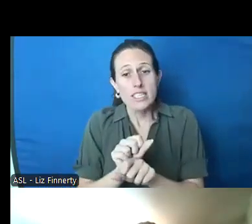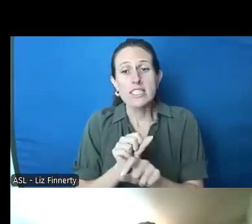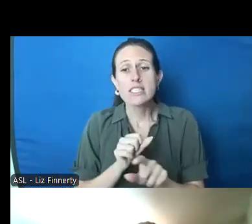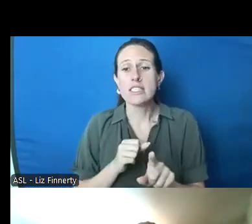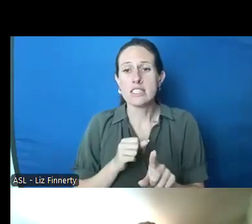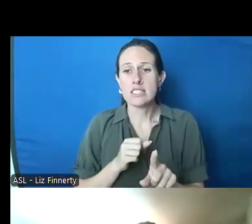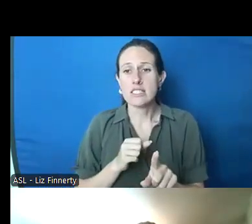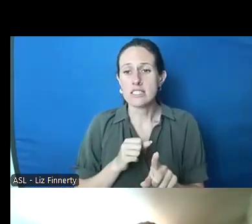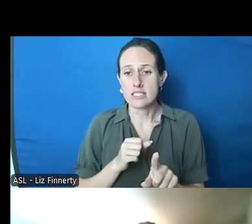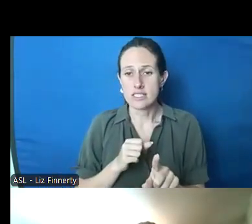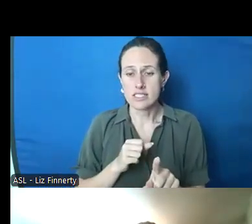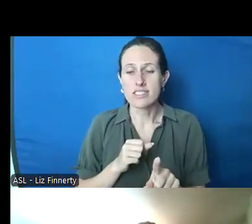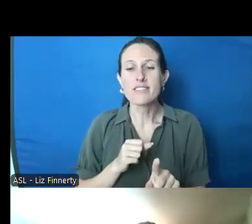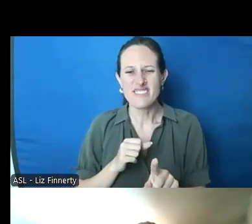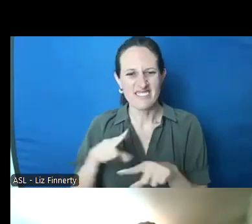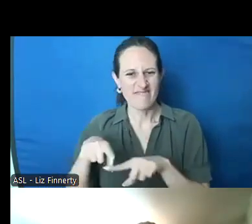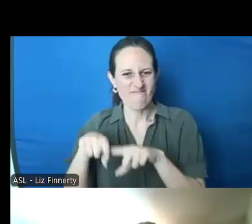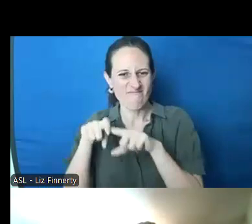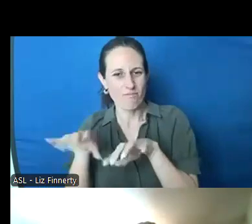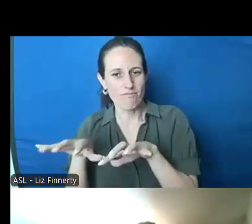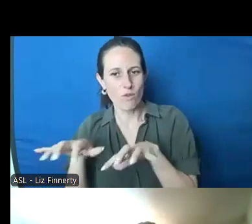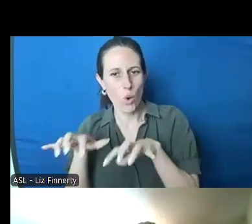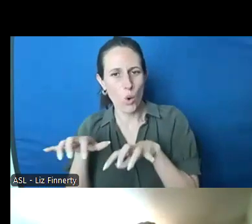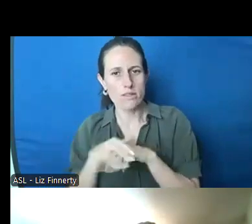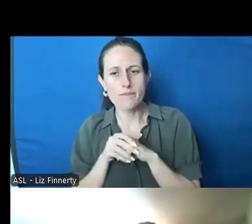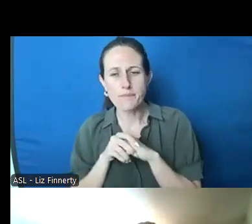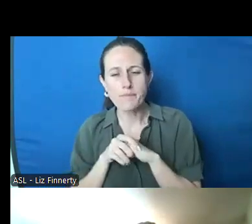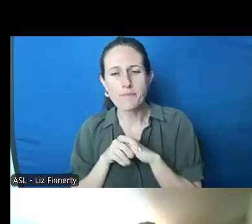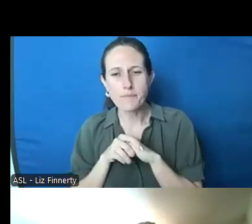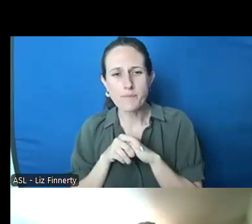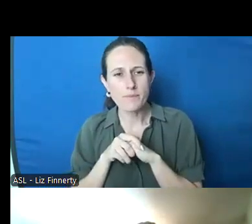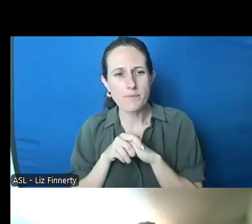job. I -- [screen freeze